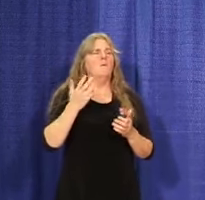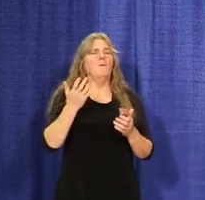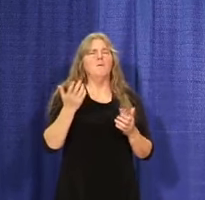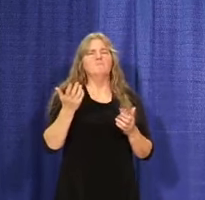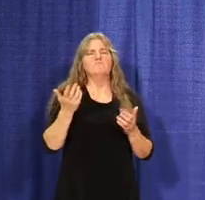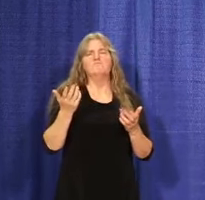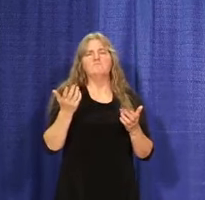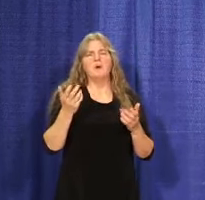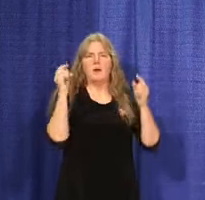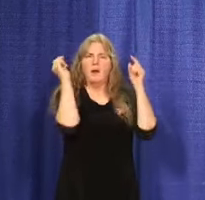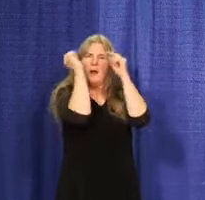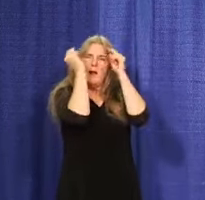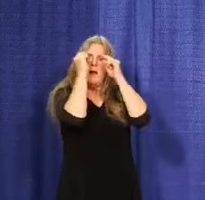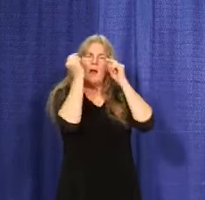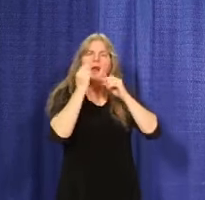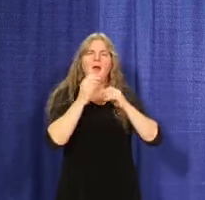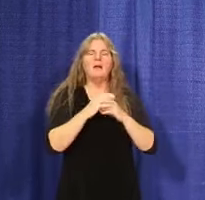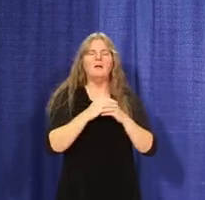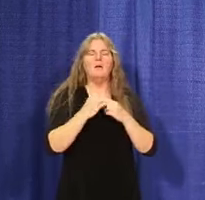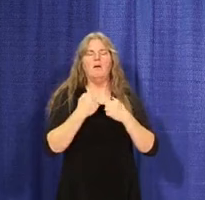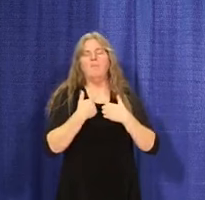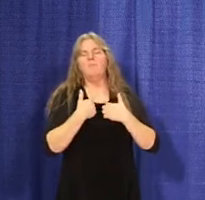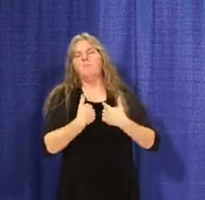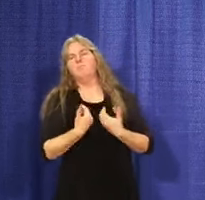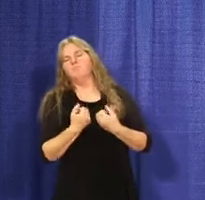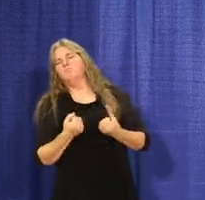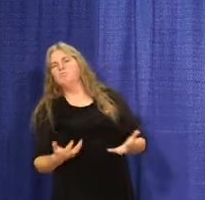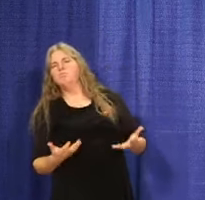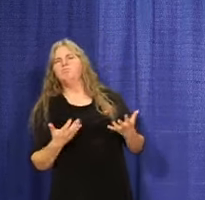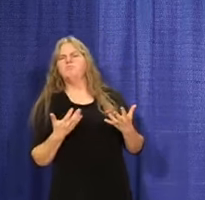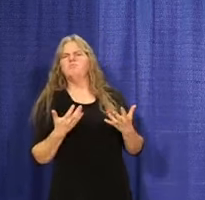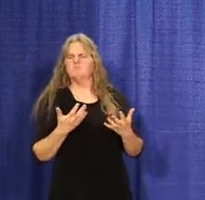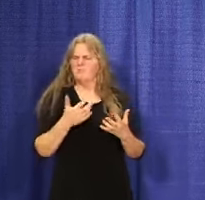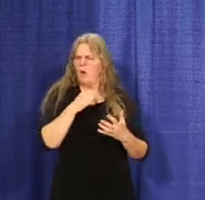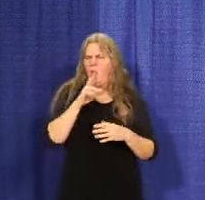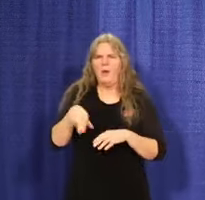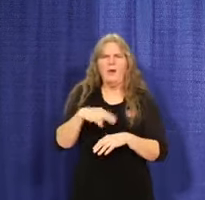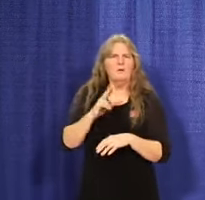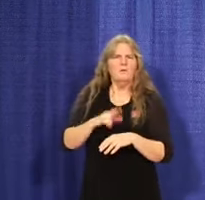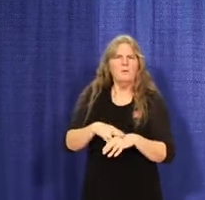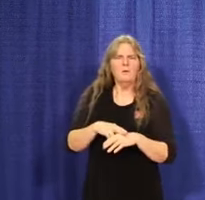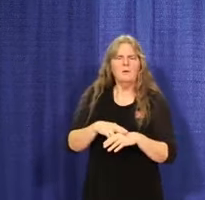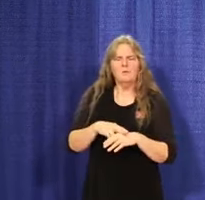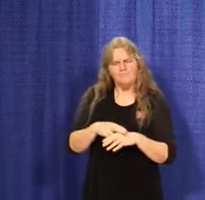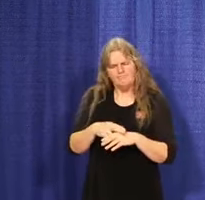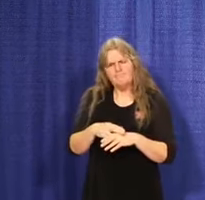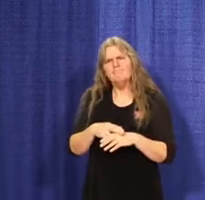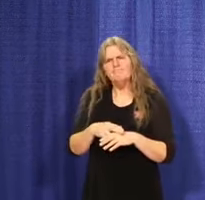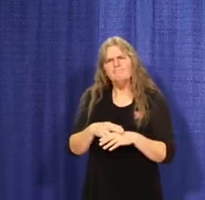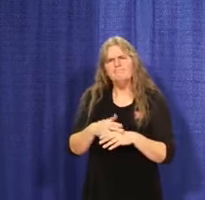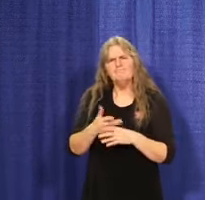unexplained fatigue. For any of these things which are not predictable for that person.